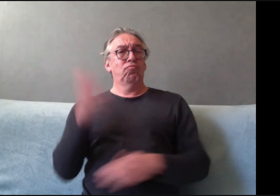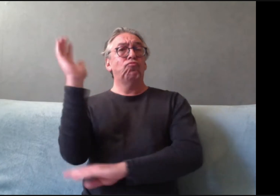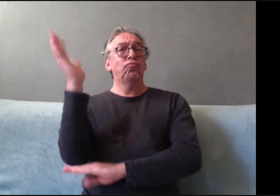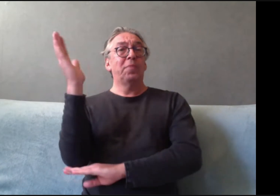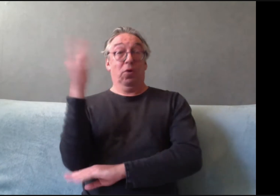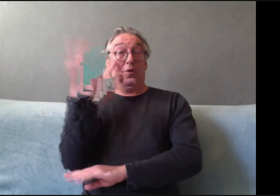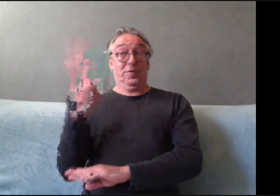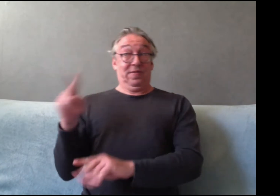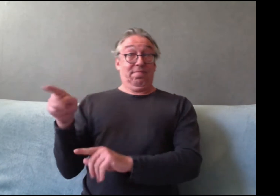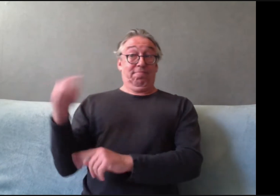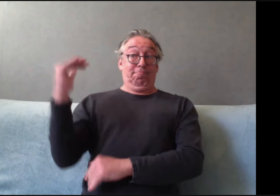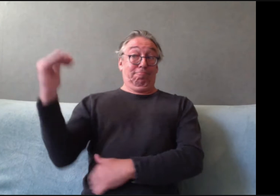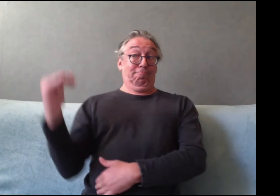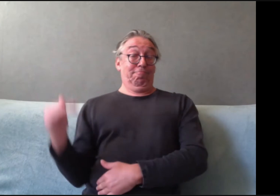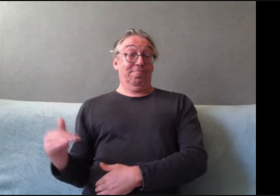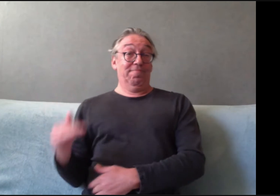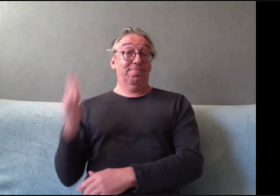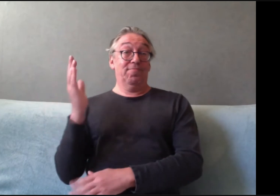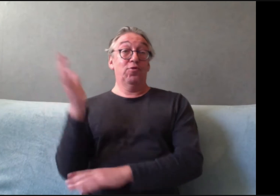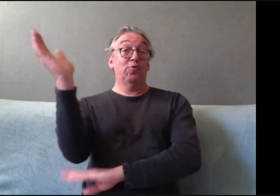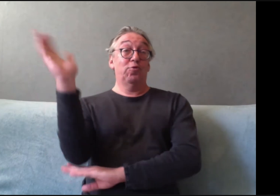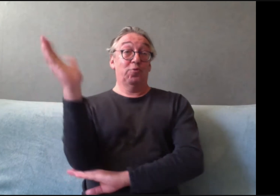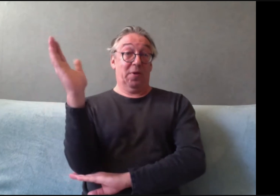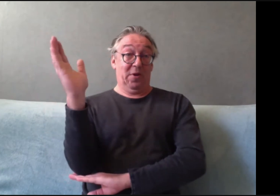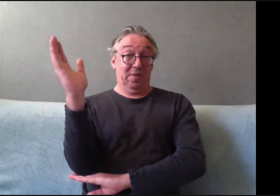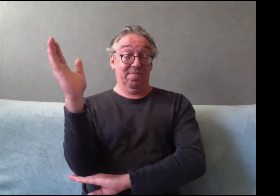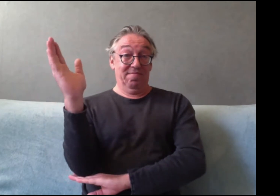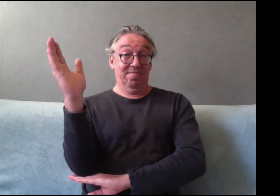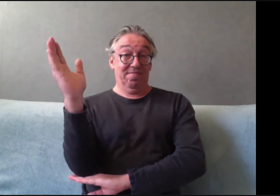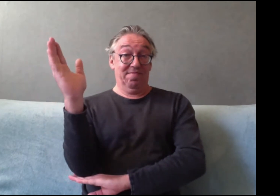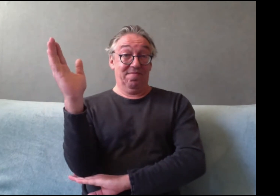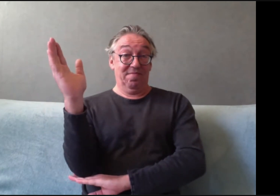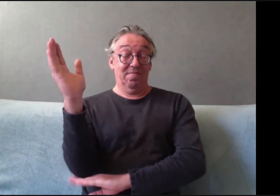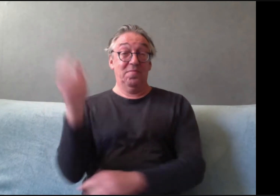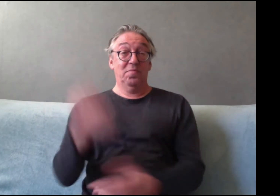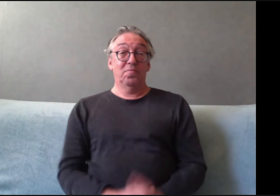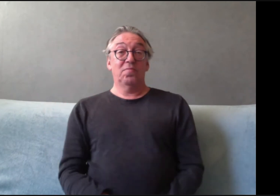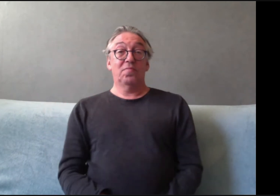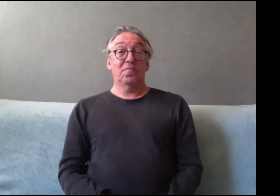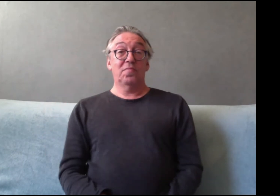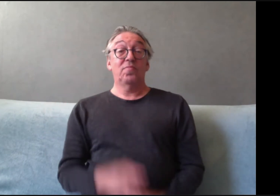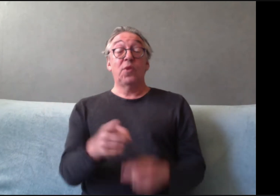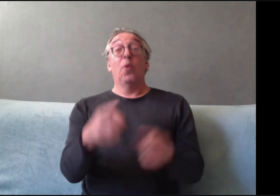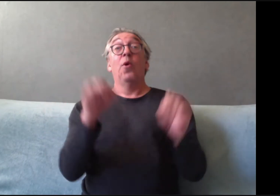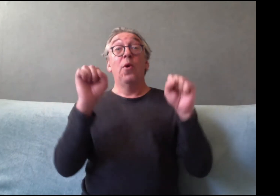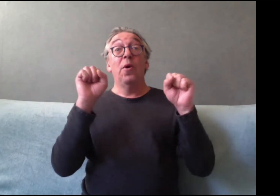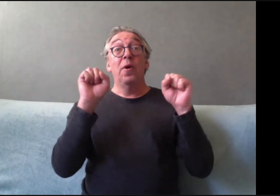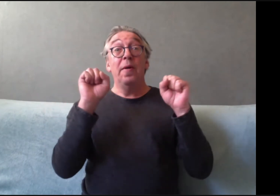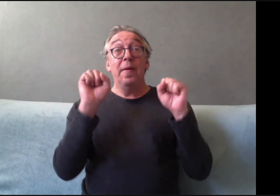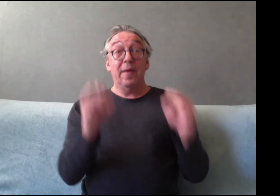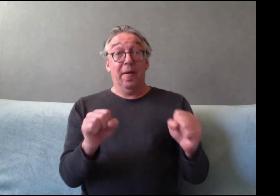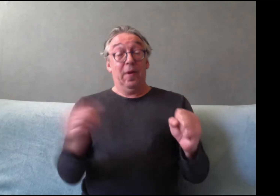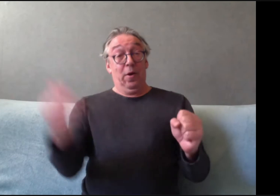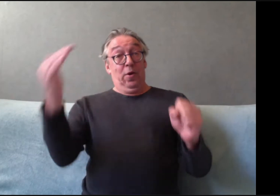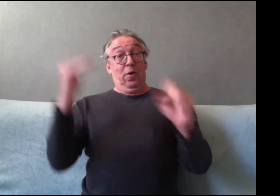If you didn't register but you wish to speak, send us a message through the chat box and we'll add you if we have time.